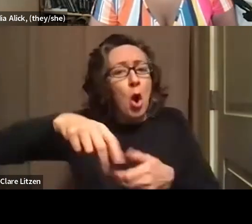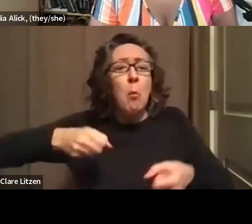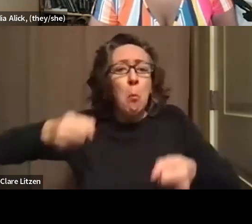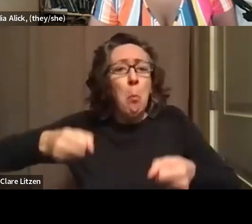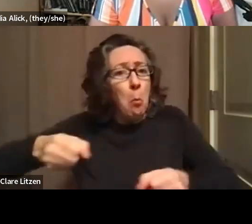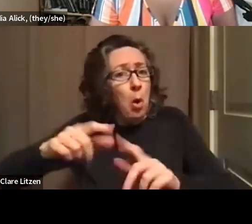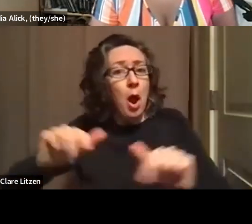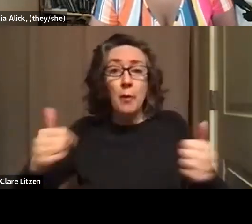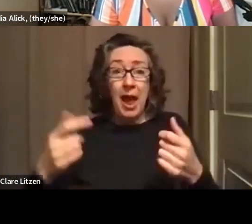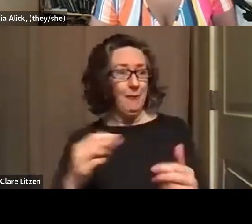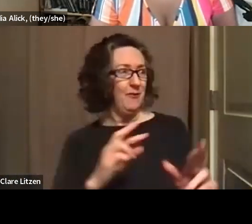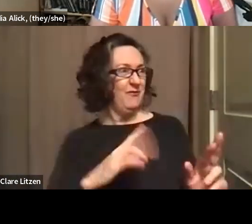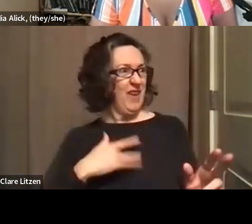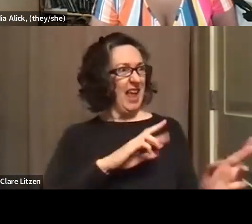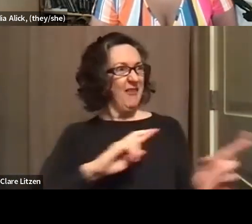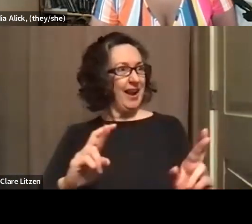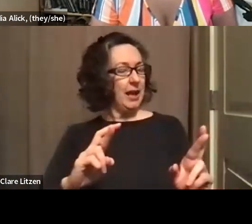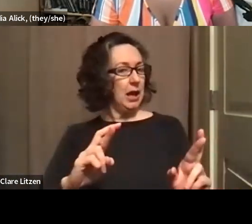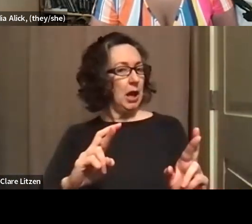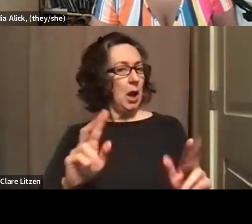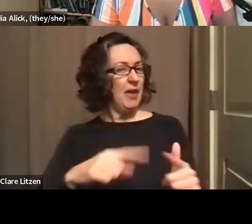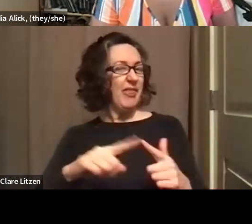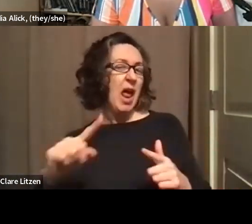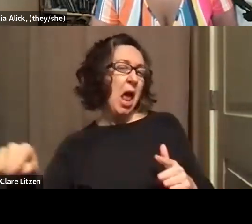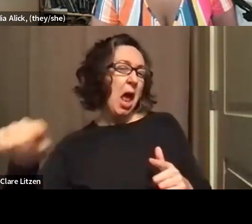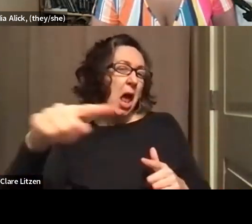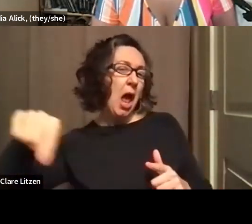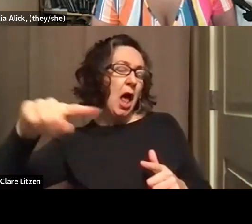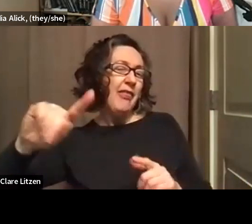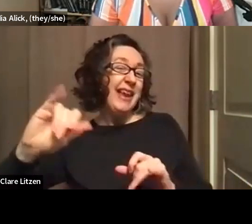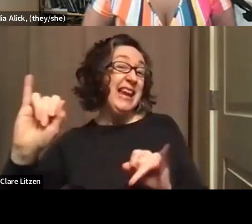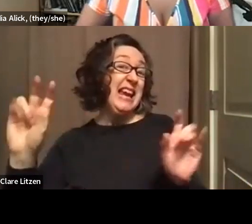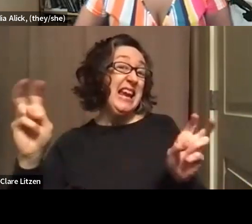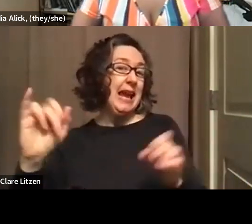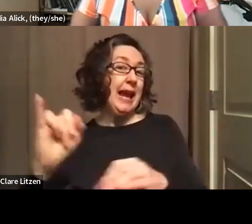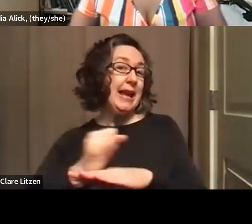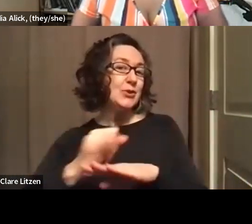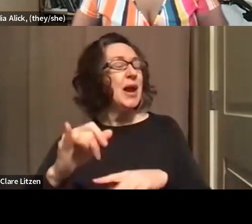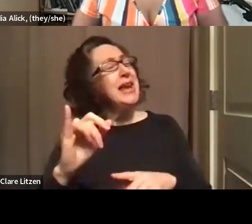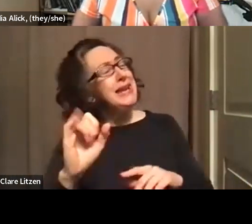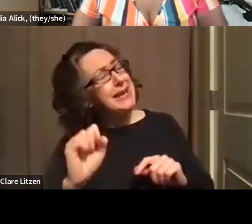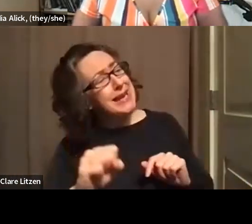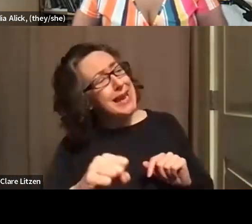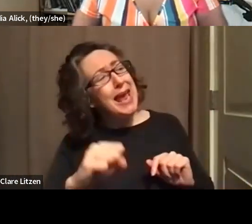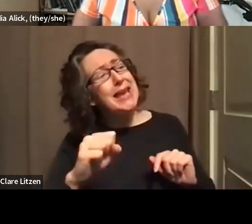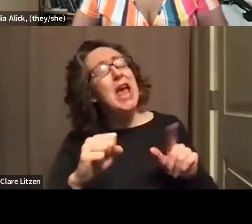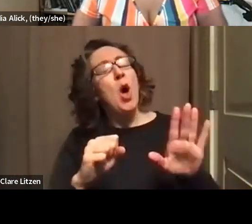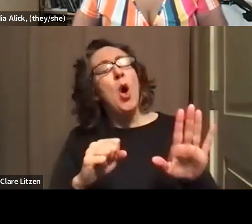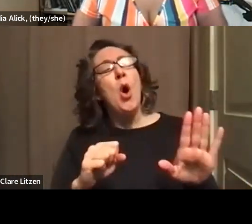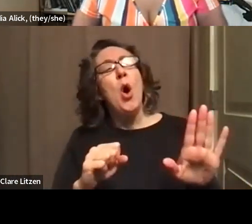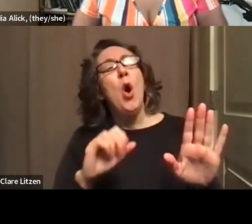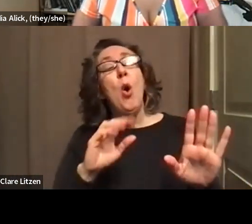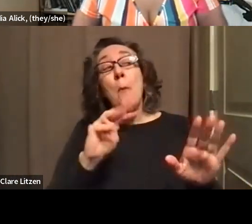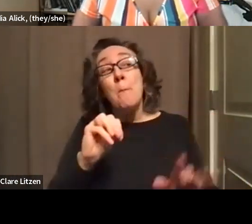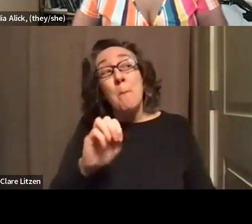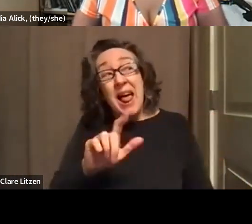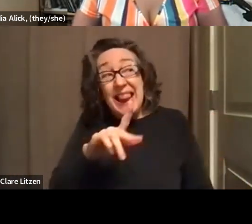The industry was like, wow, yeah, um, call us when Malika is back.